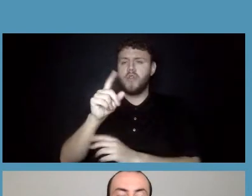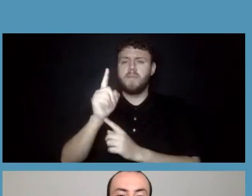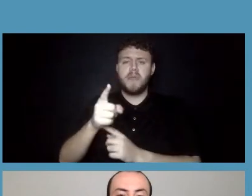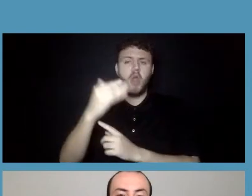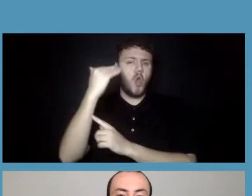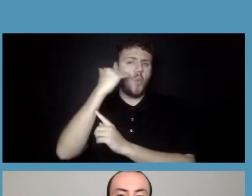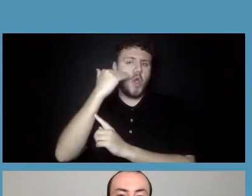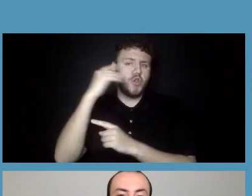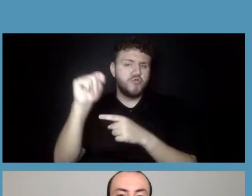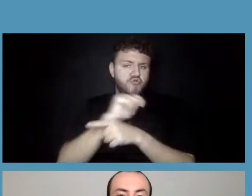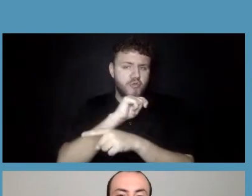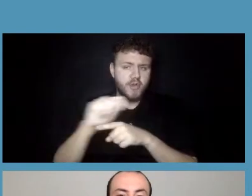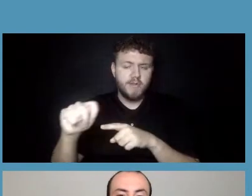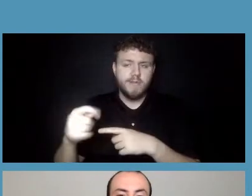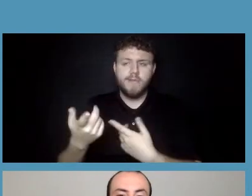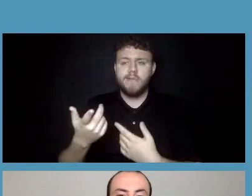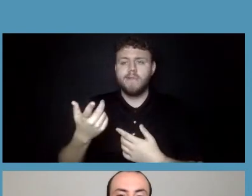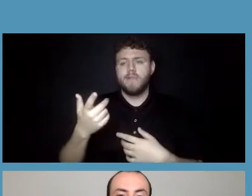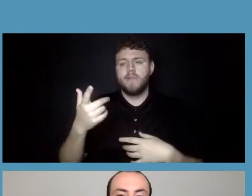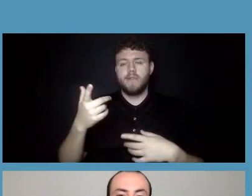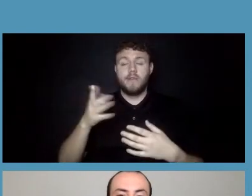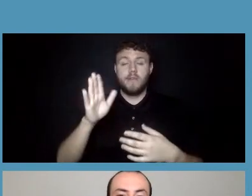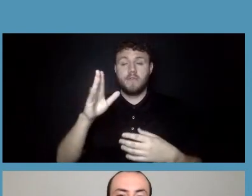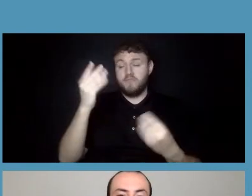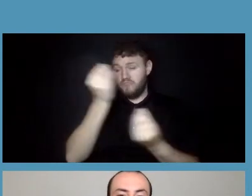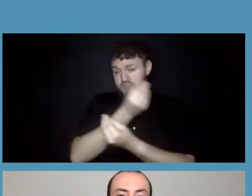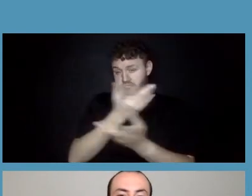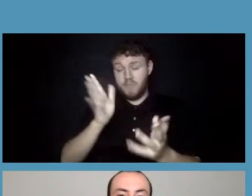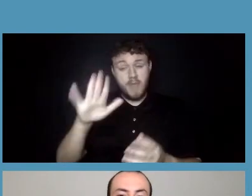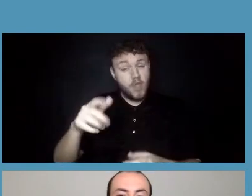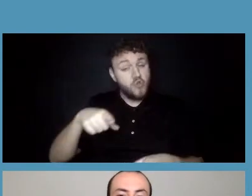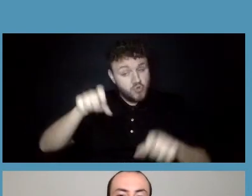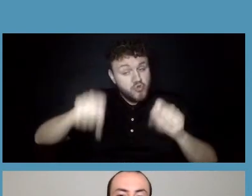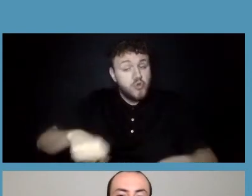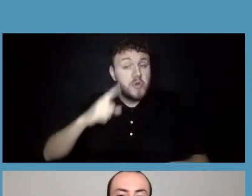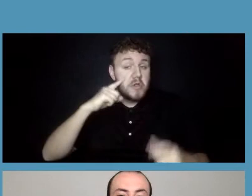kind of like a -- hey, this is what you could expect.